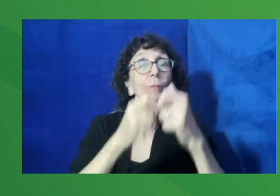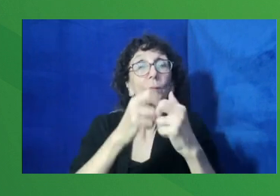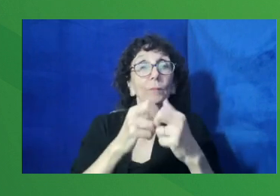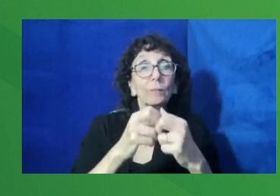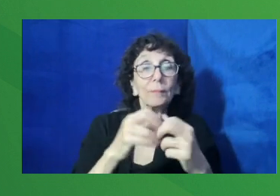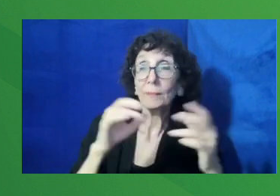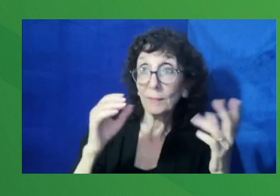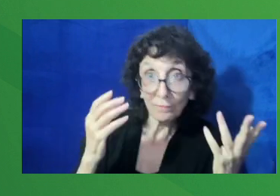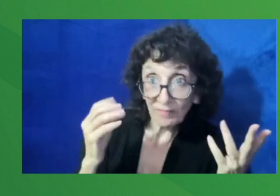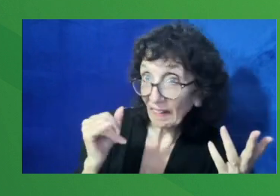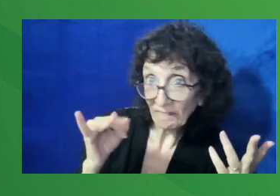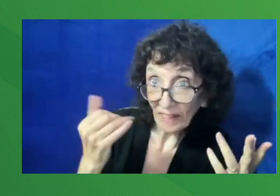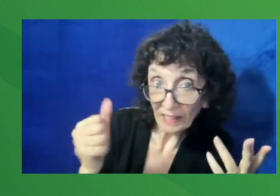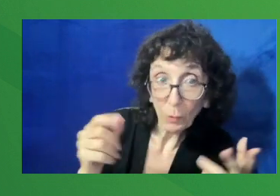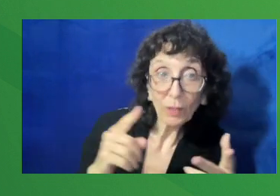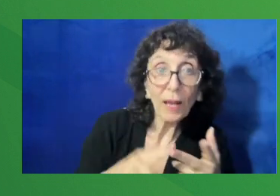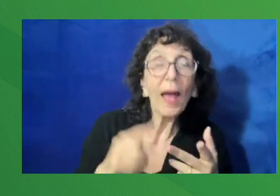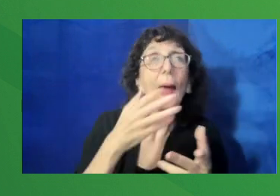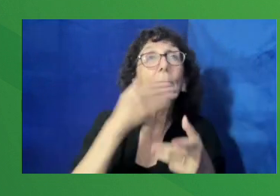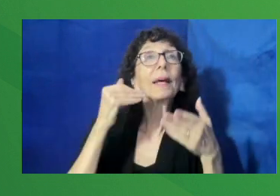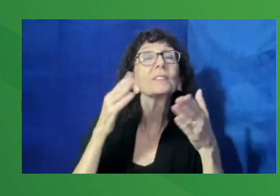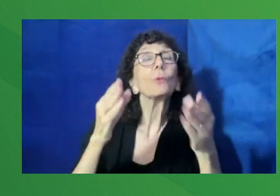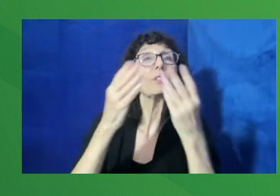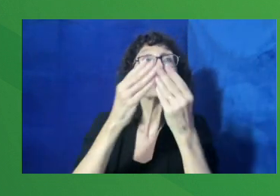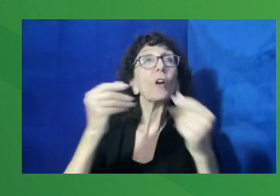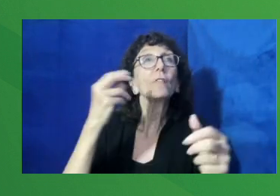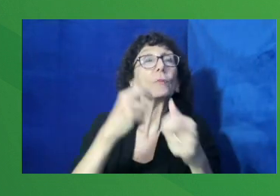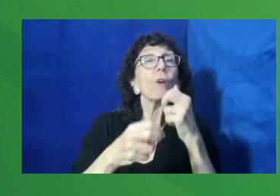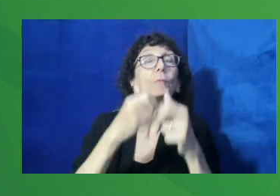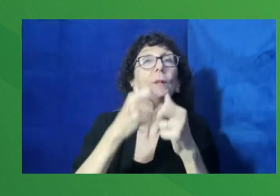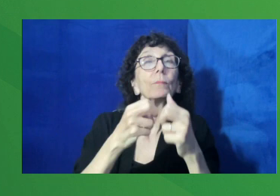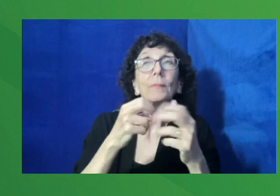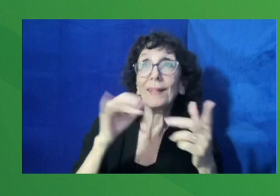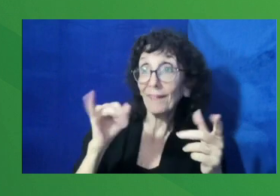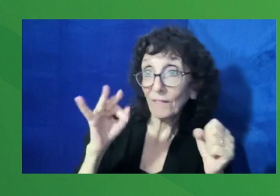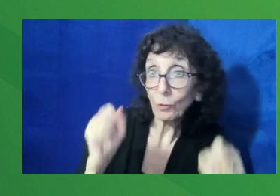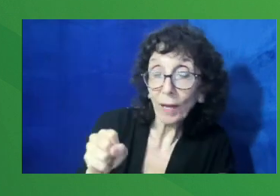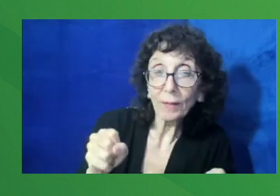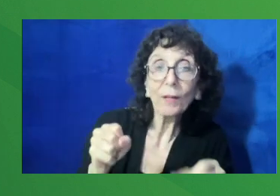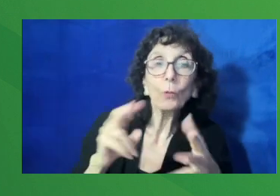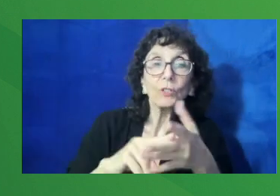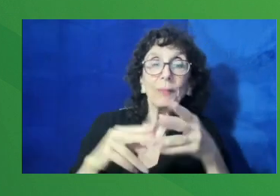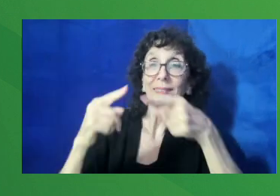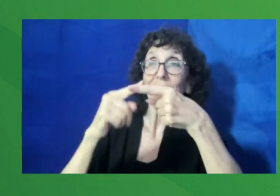if at all? Again, talking about responsibility and action-taking. I'll close there. Thank you.